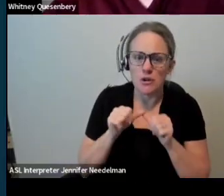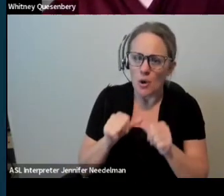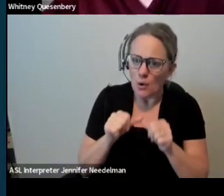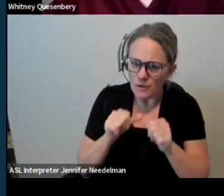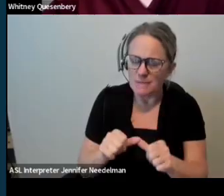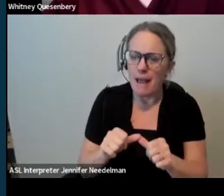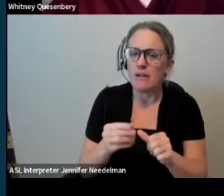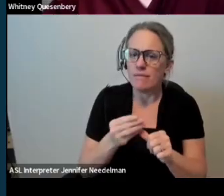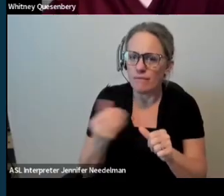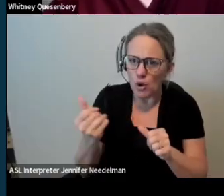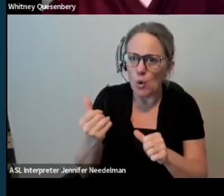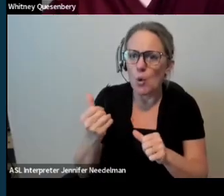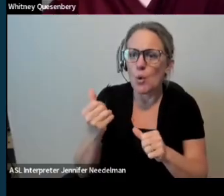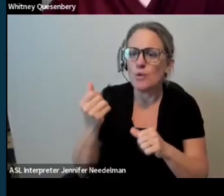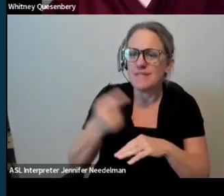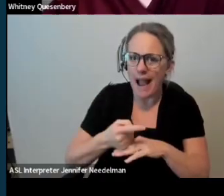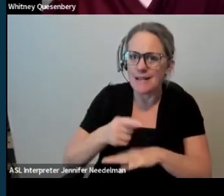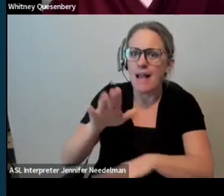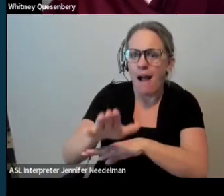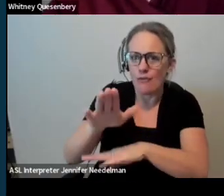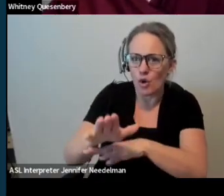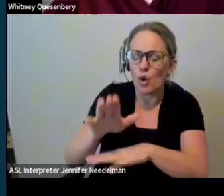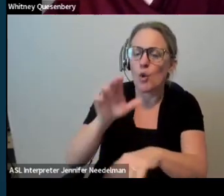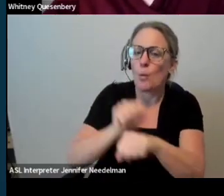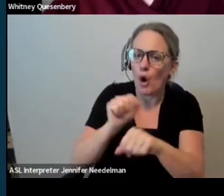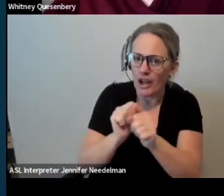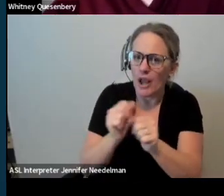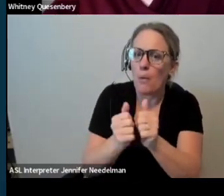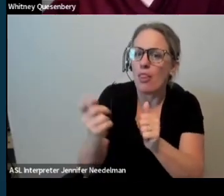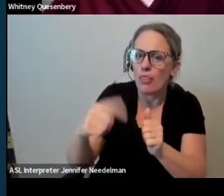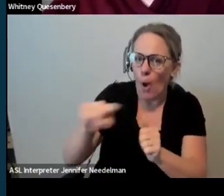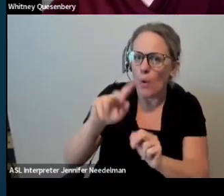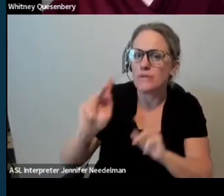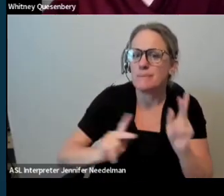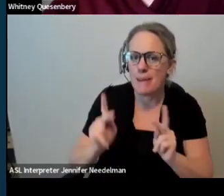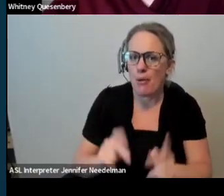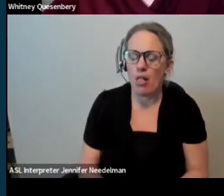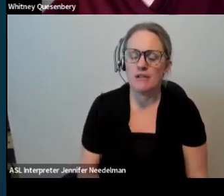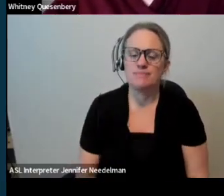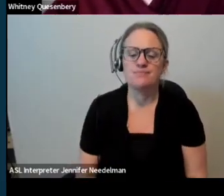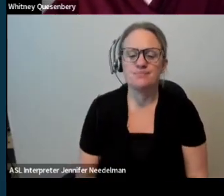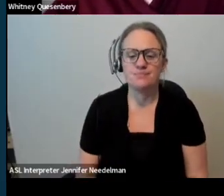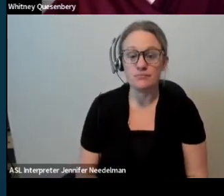a week meeting people, working with people, building up a rapport so that when we were ready